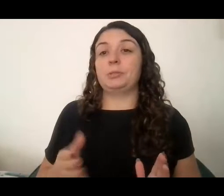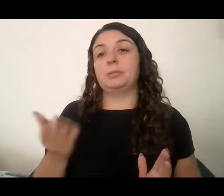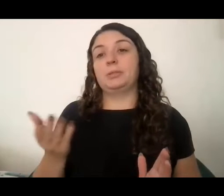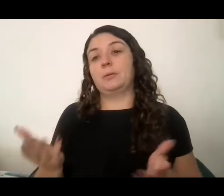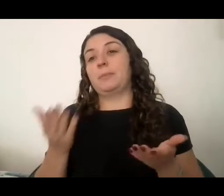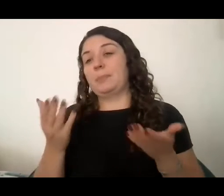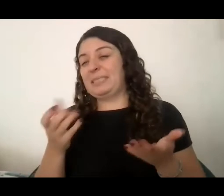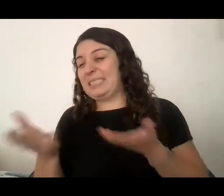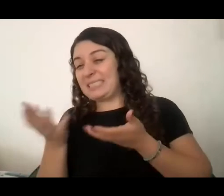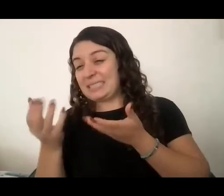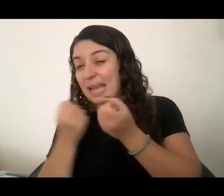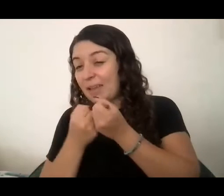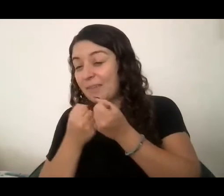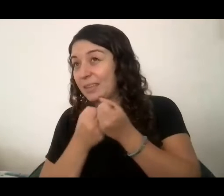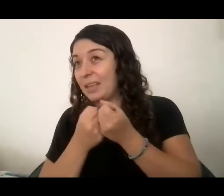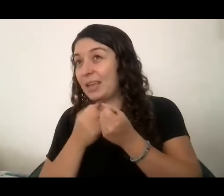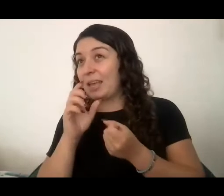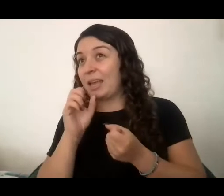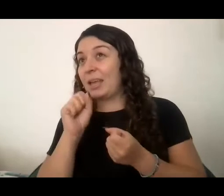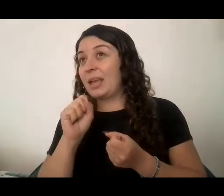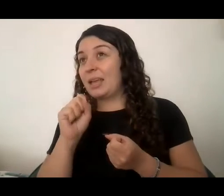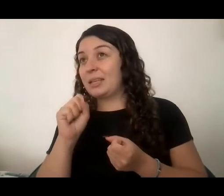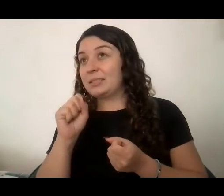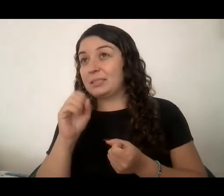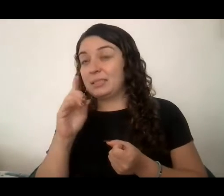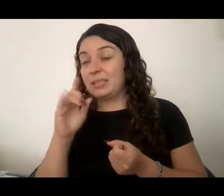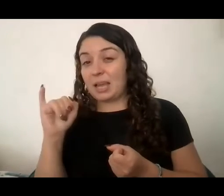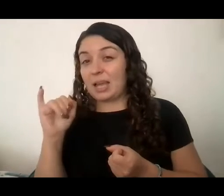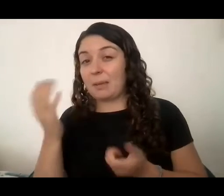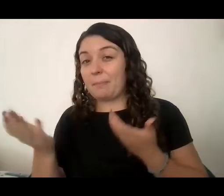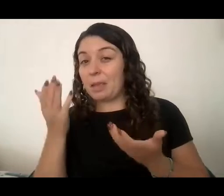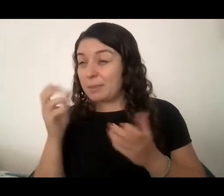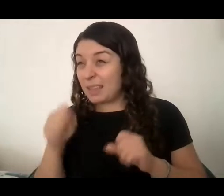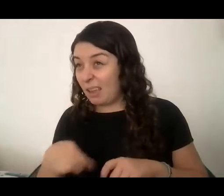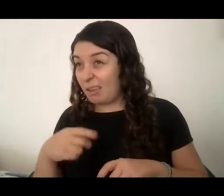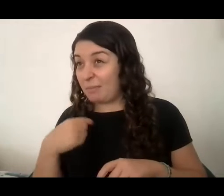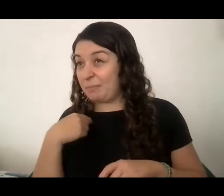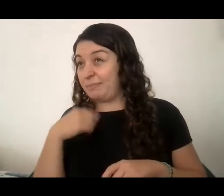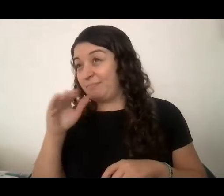Social Security to voluntarily suspend their benefit. So rather than having Social Security